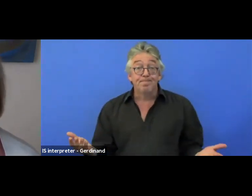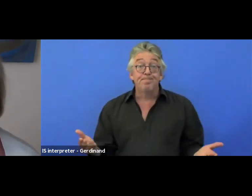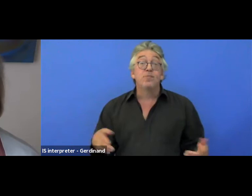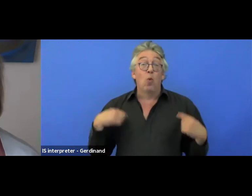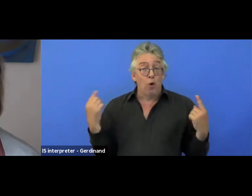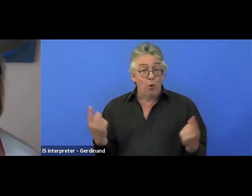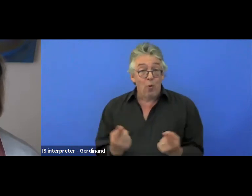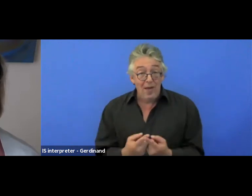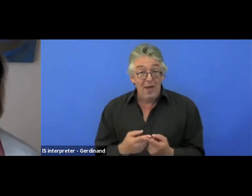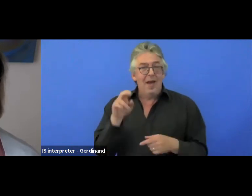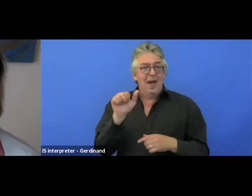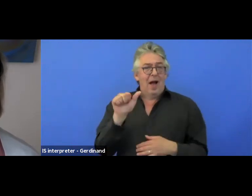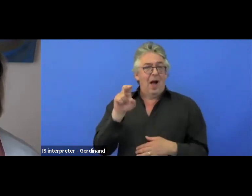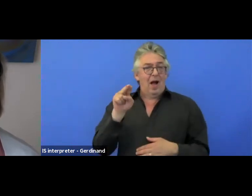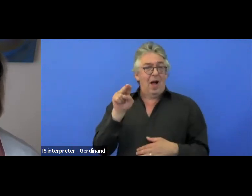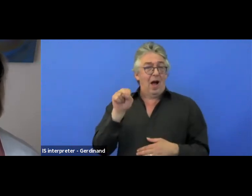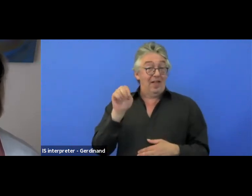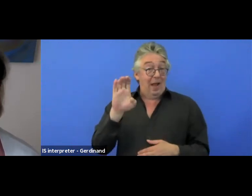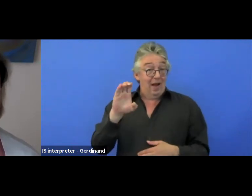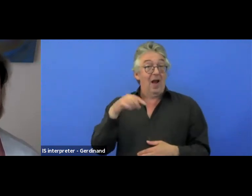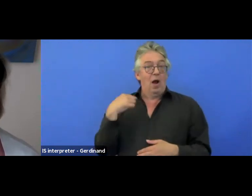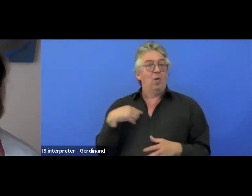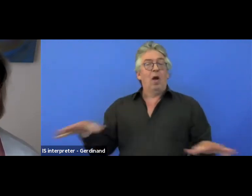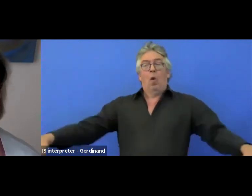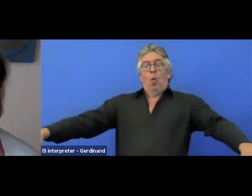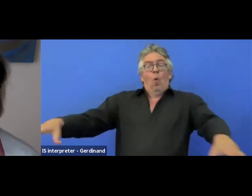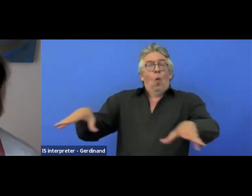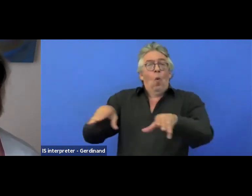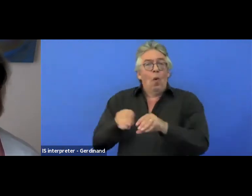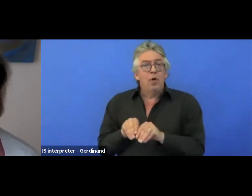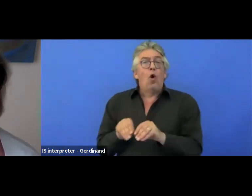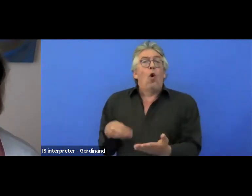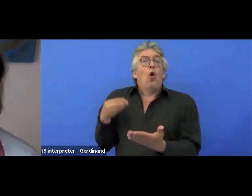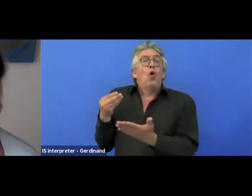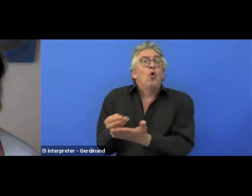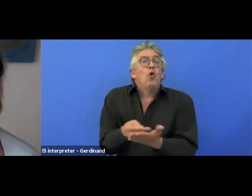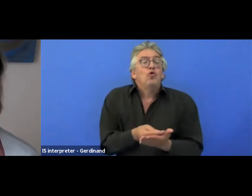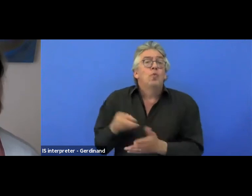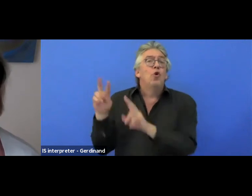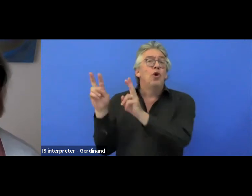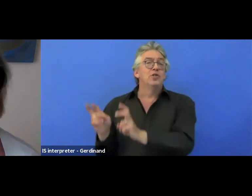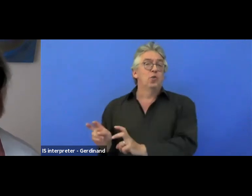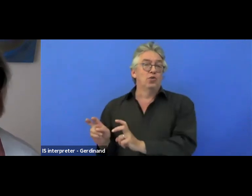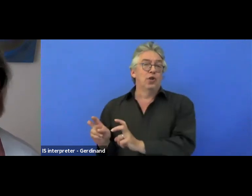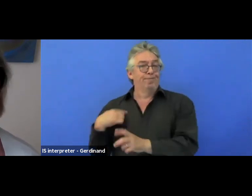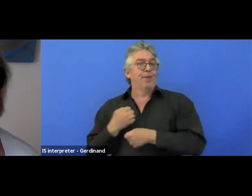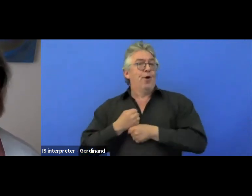in order to be then valid for all the other countries where there is no consumer expertise.